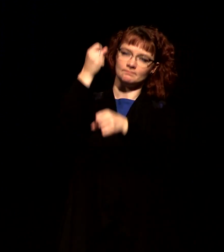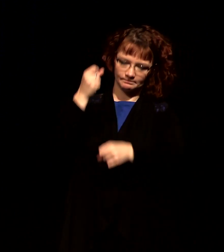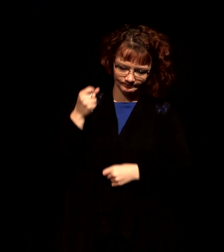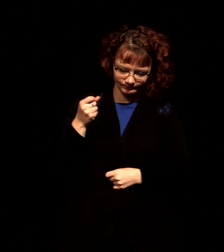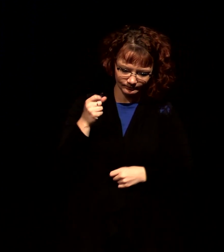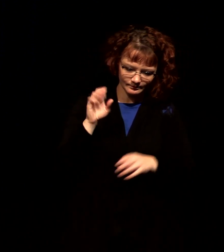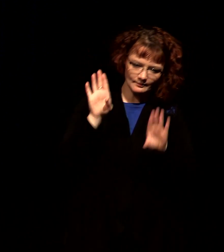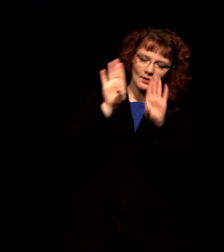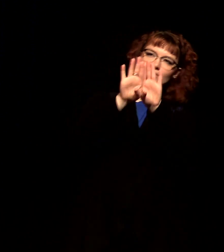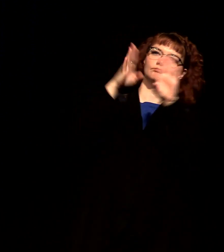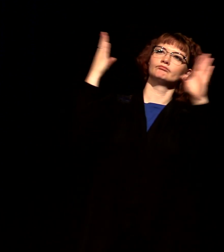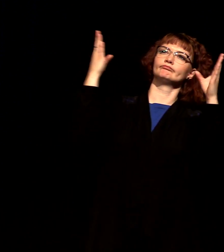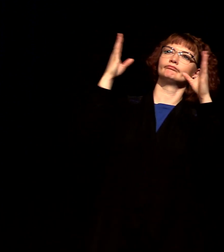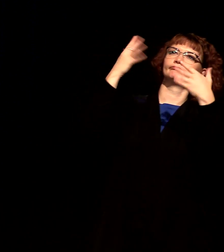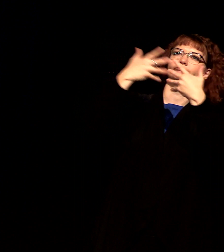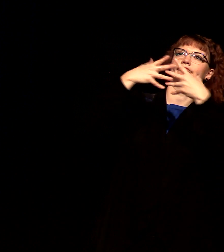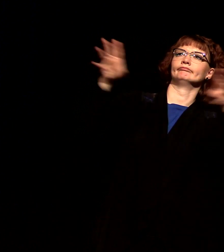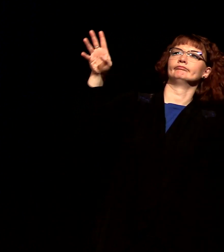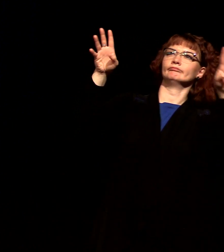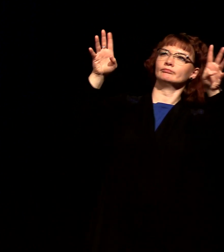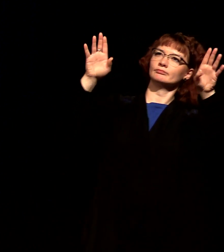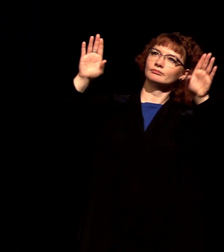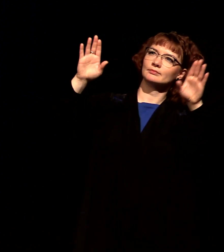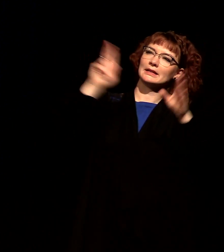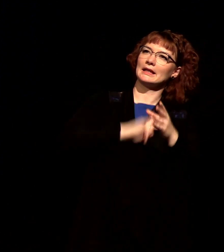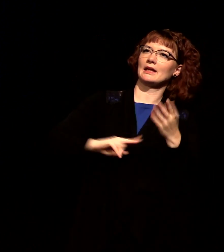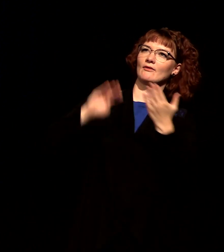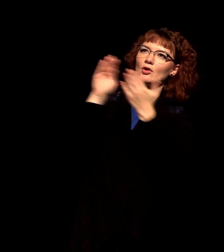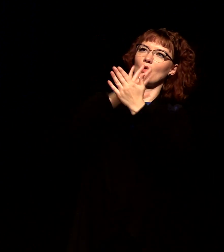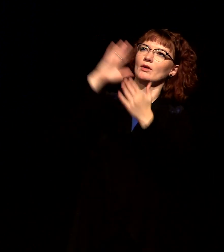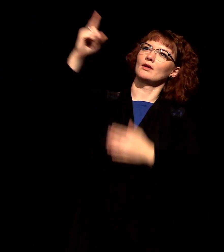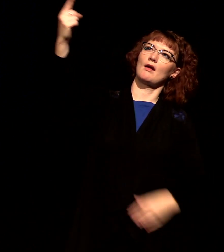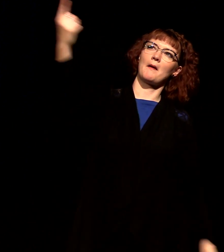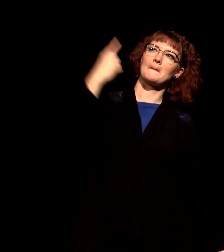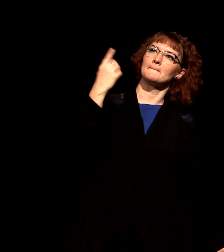open up ancient doors and let the King of glory enter who is